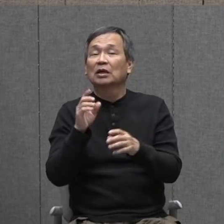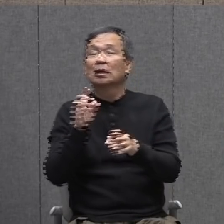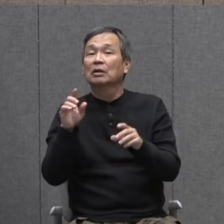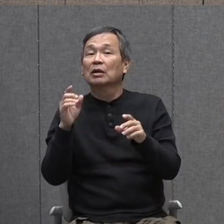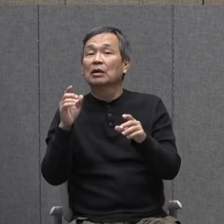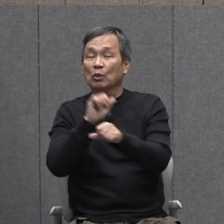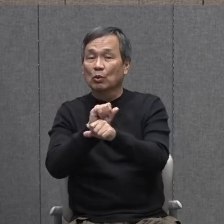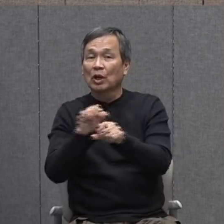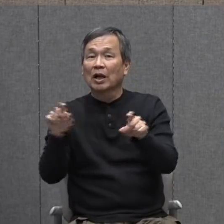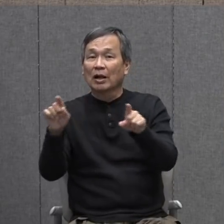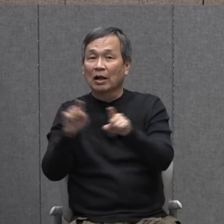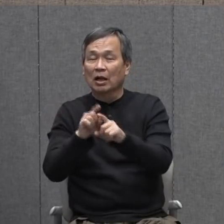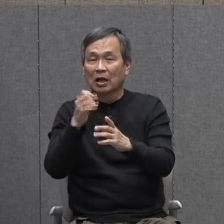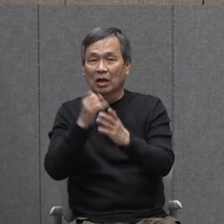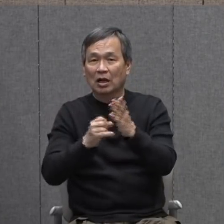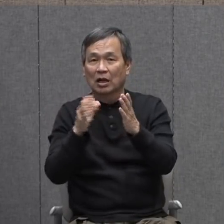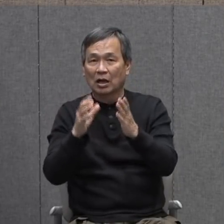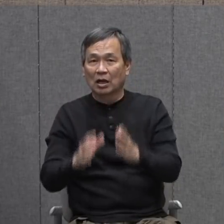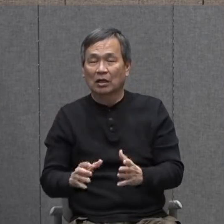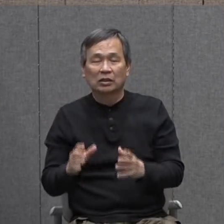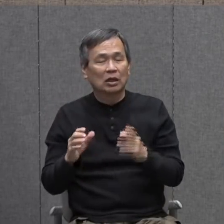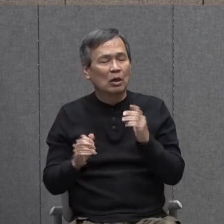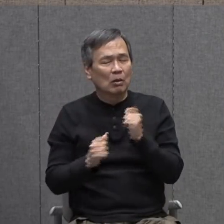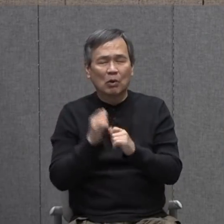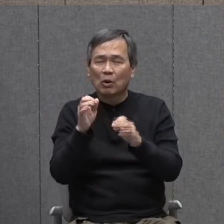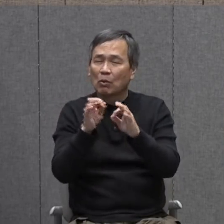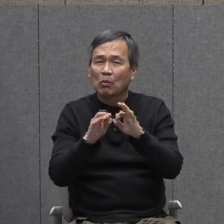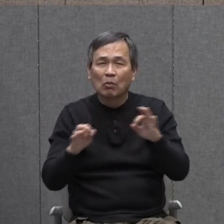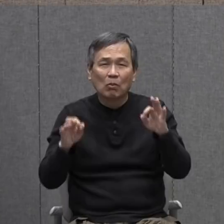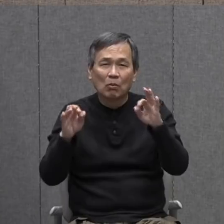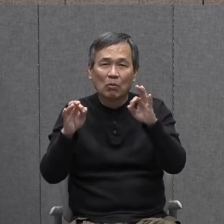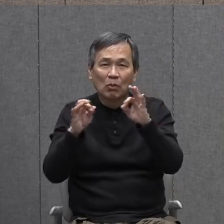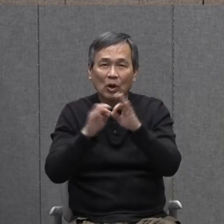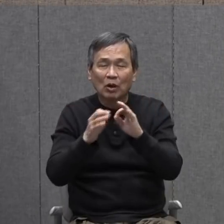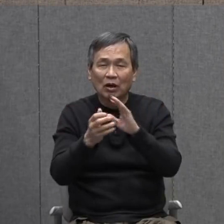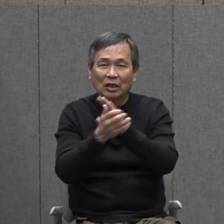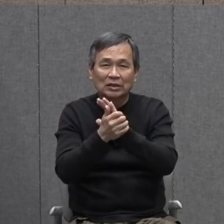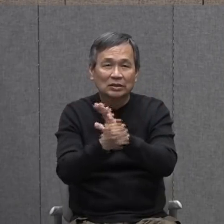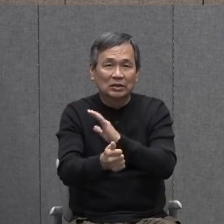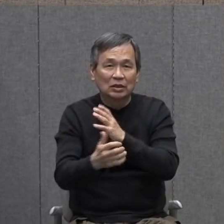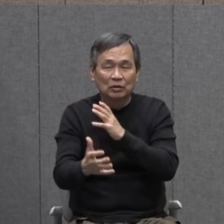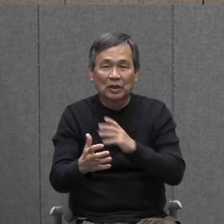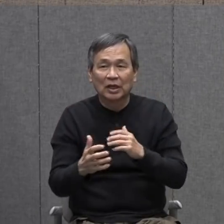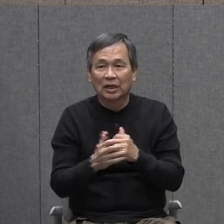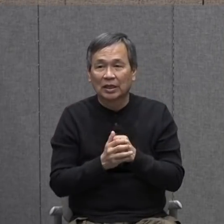Artists have lots of tools but none more powerful than their brains or their hands.